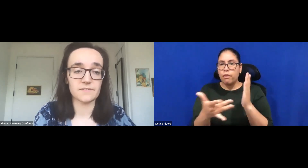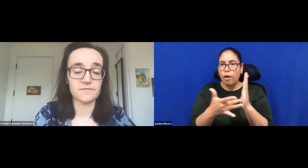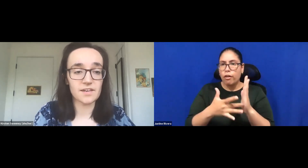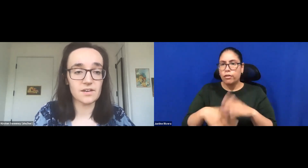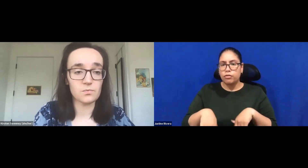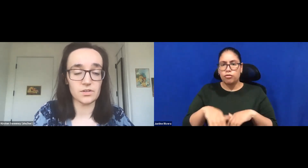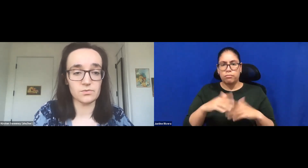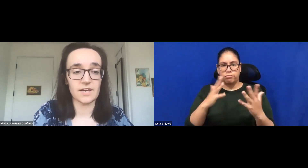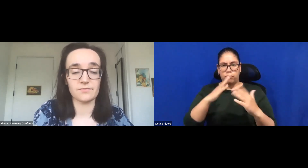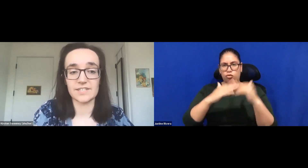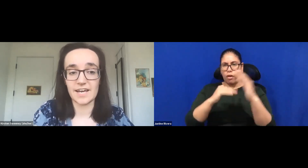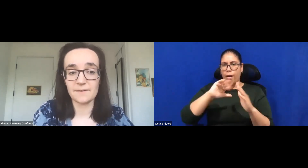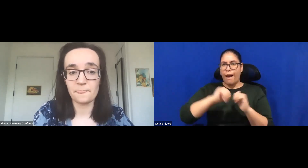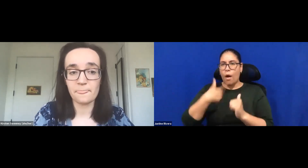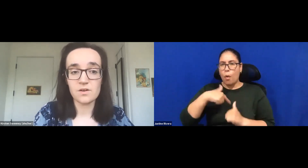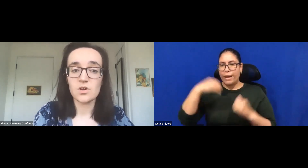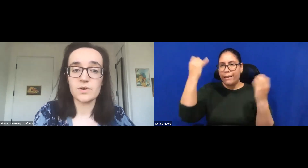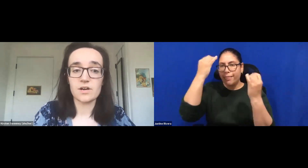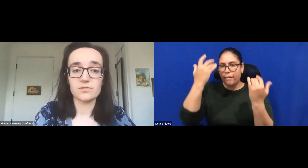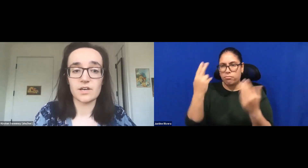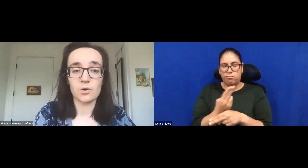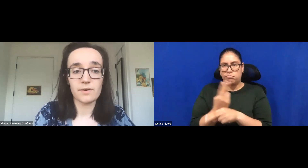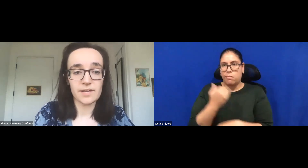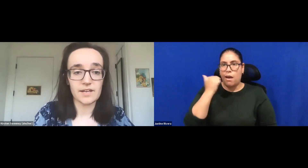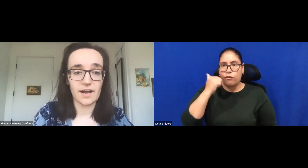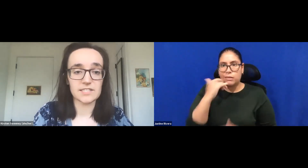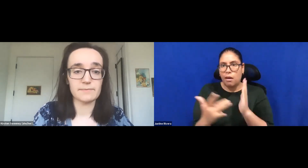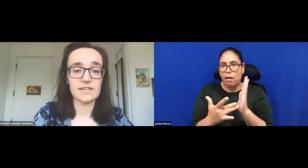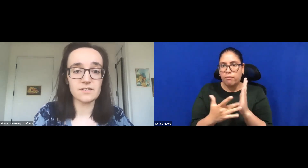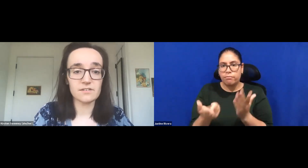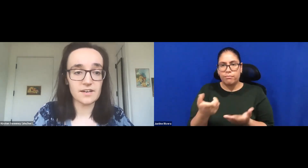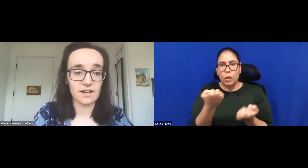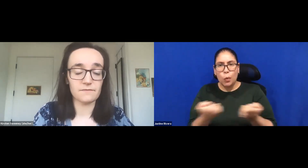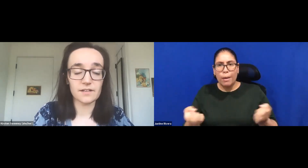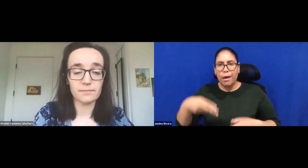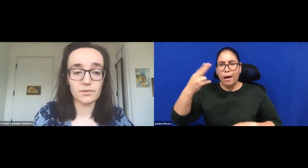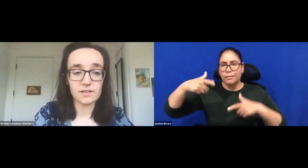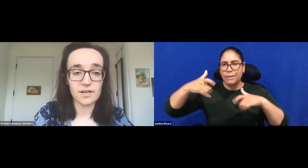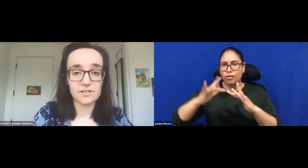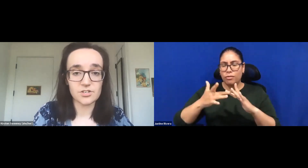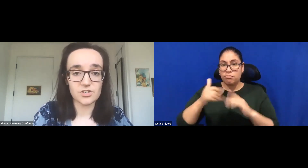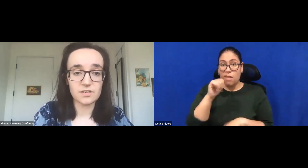ways of thinking we use every day. We are using equipment and high speed internet not available in many indigenous